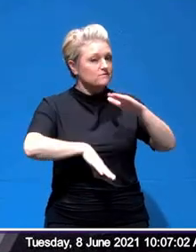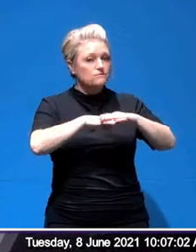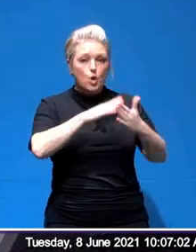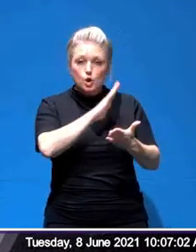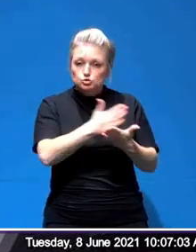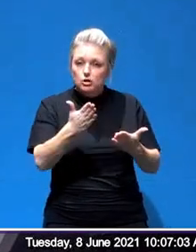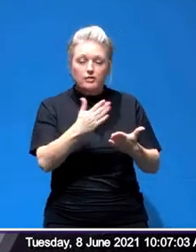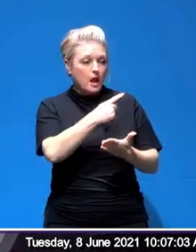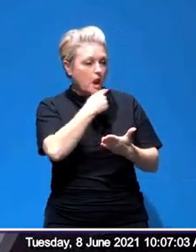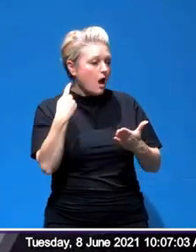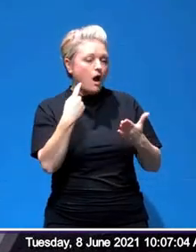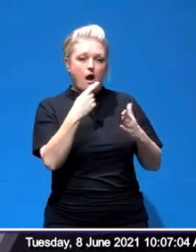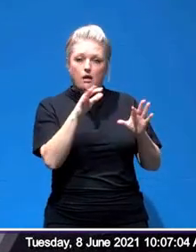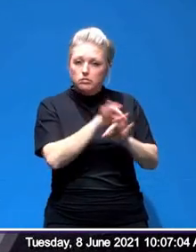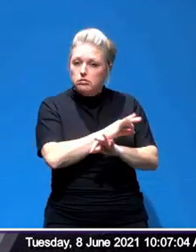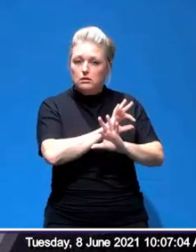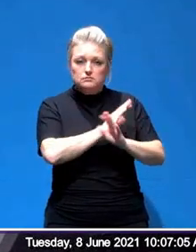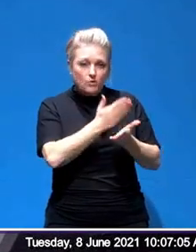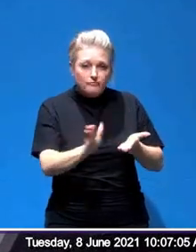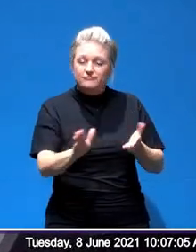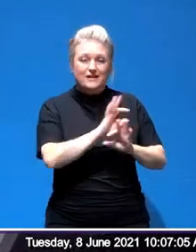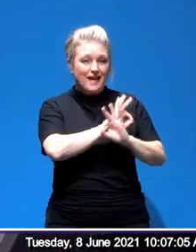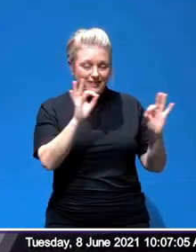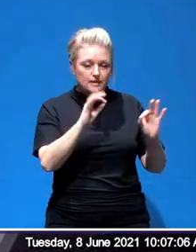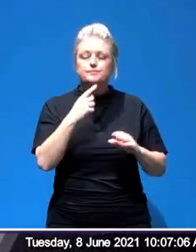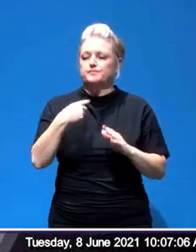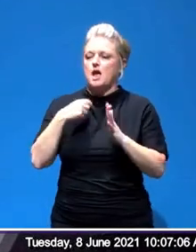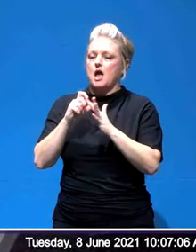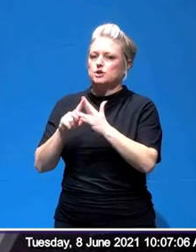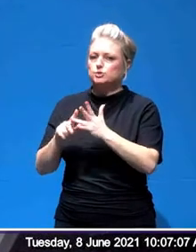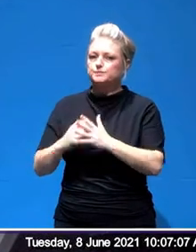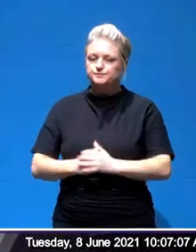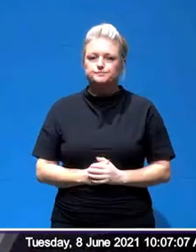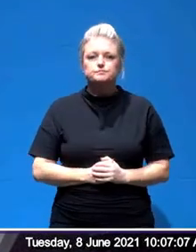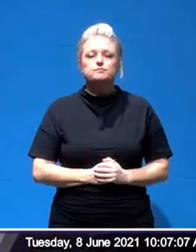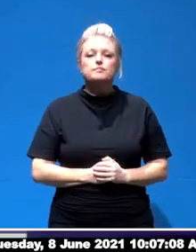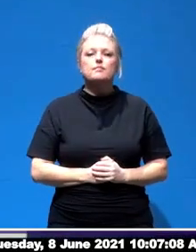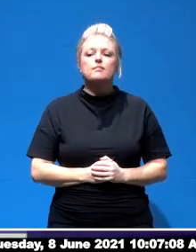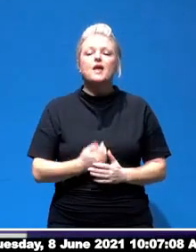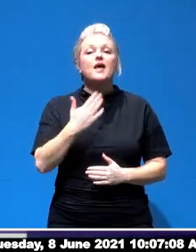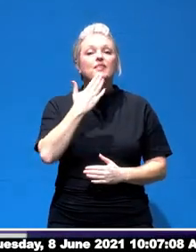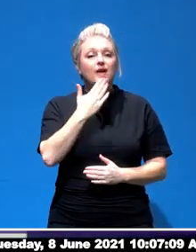I do. Thank you very much, Ms Rogers. Now Ms Eastman will ask you some questions.